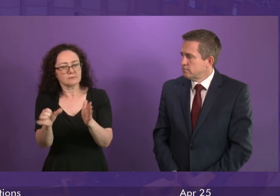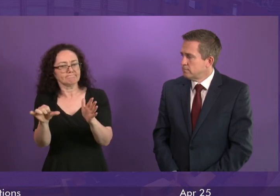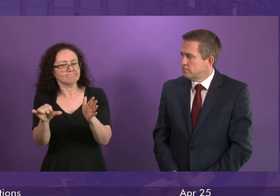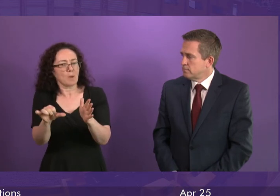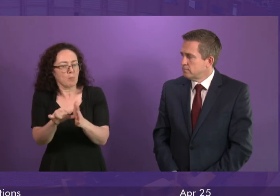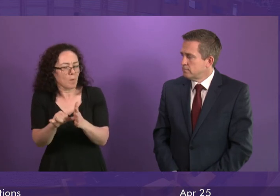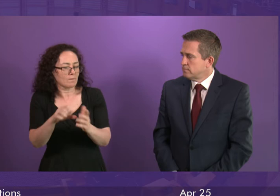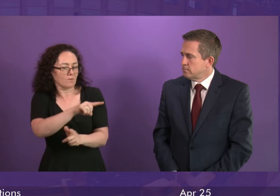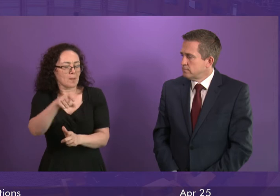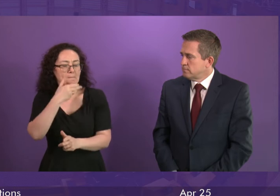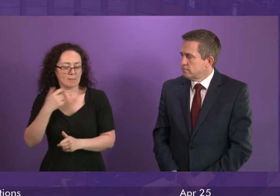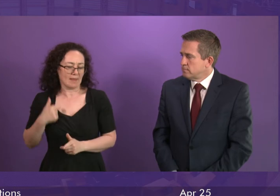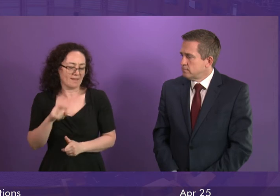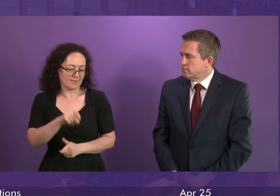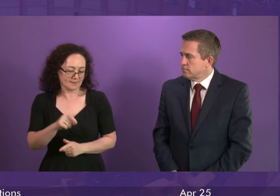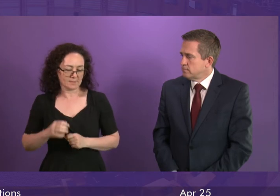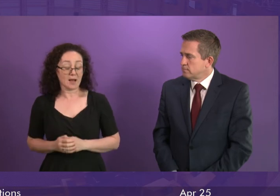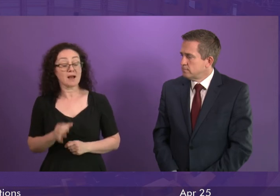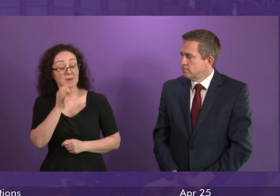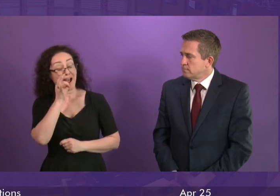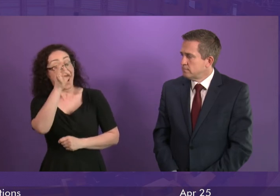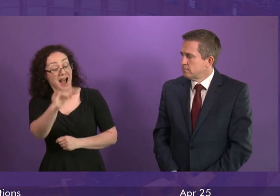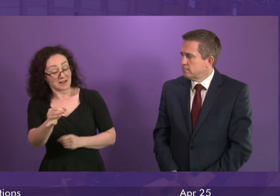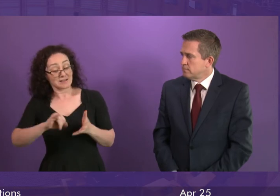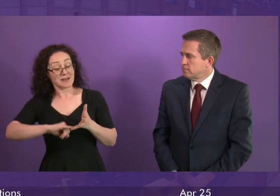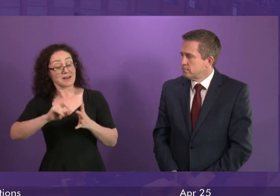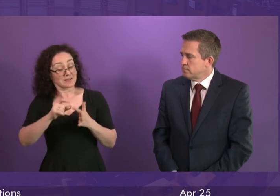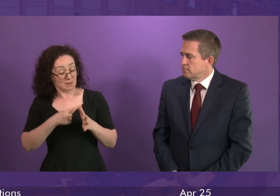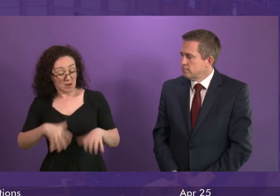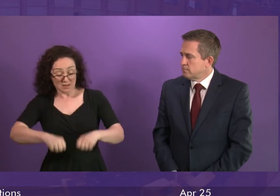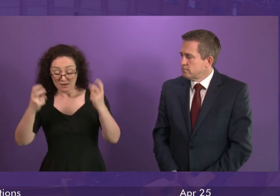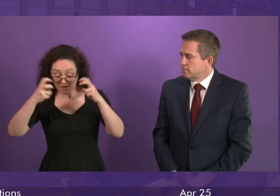a formal investigation into the current flaring incident. A range of enforcement powers are